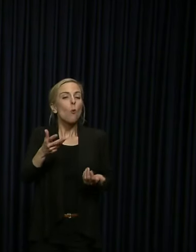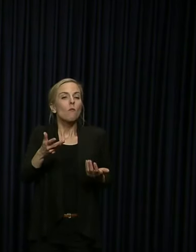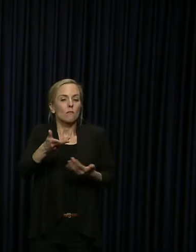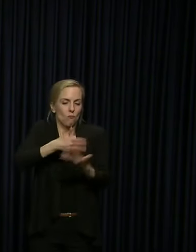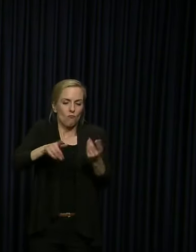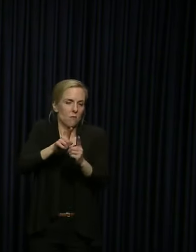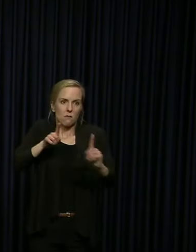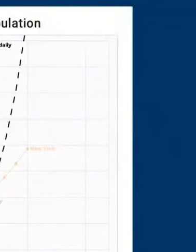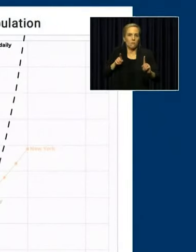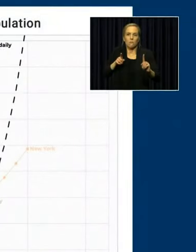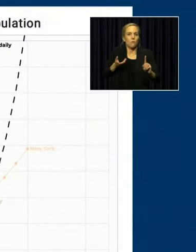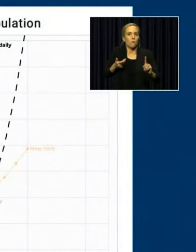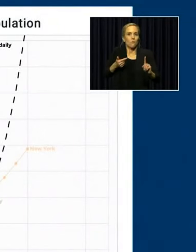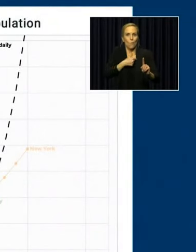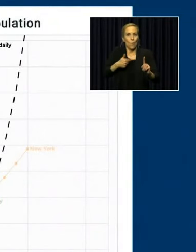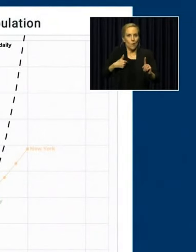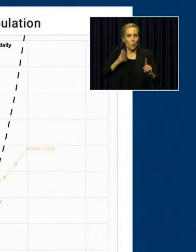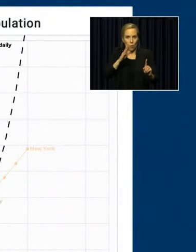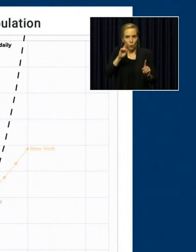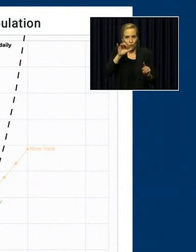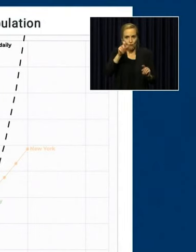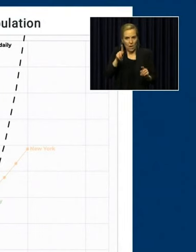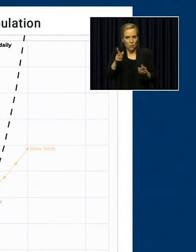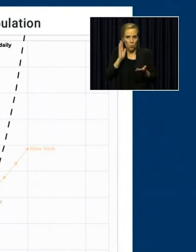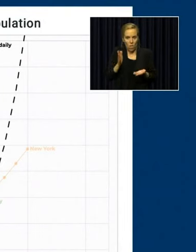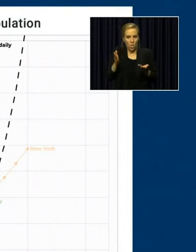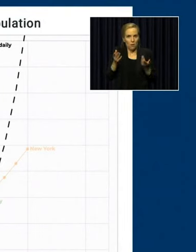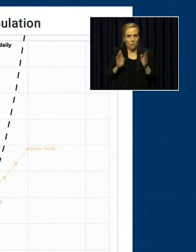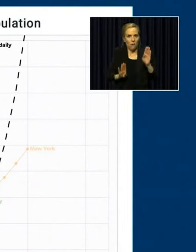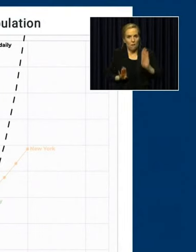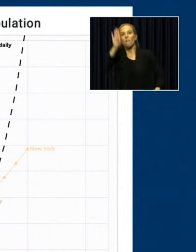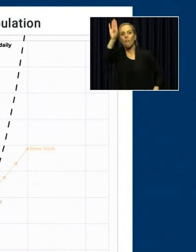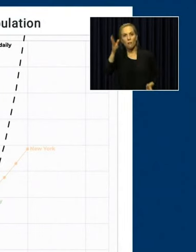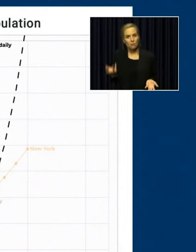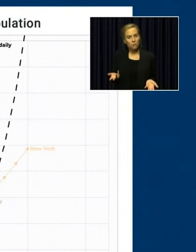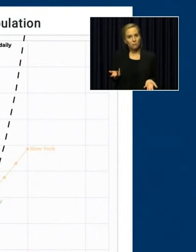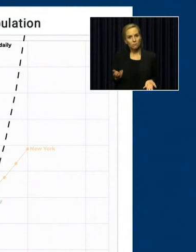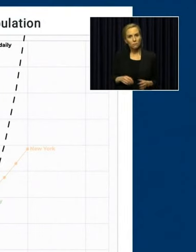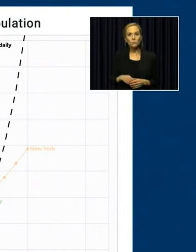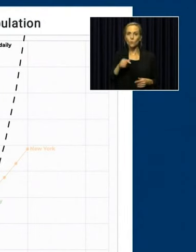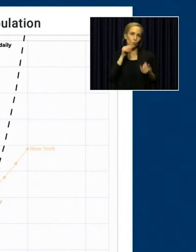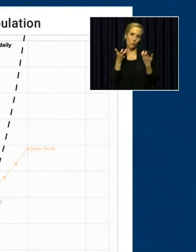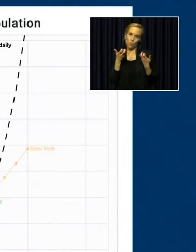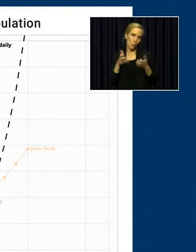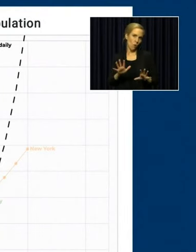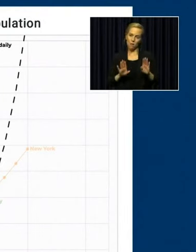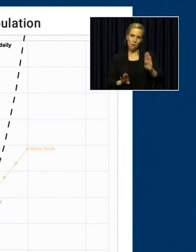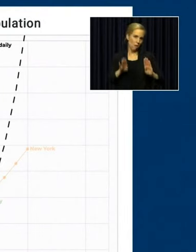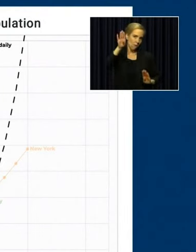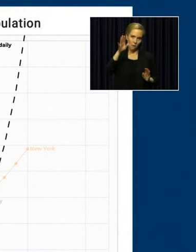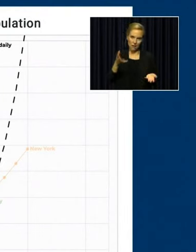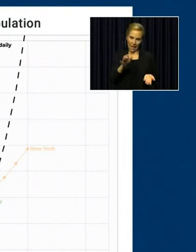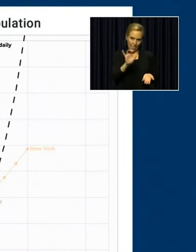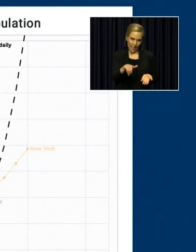WANT TO JUST CELEBRATE THIS IS ONE OF THOSE TIMES THAT TEAM QUE IS IN THE TOP FIVE FOR A GOOD